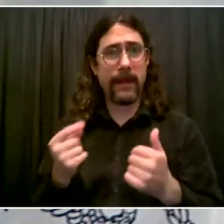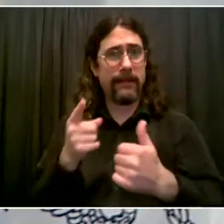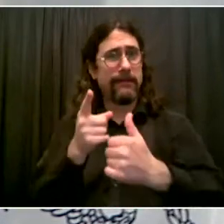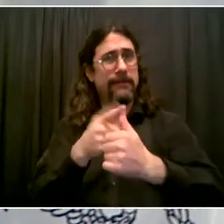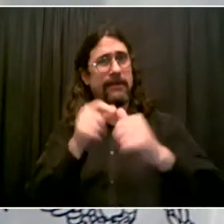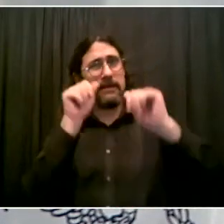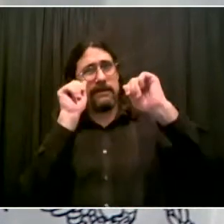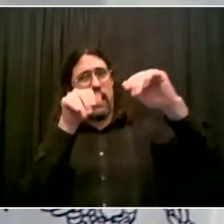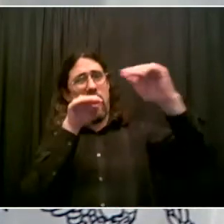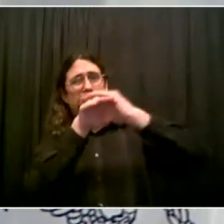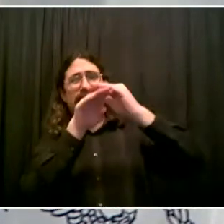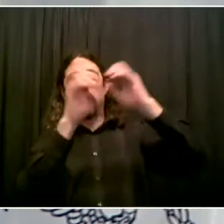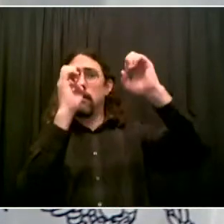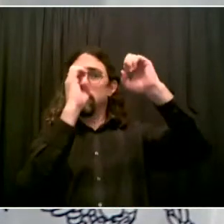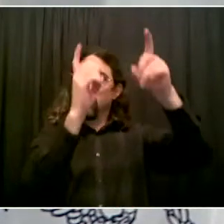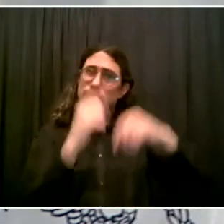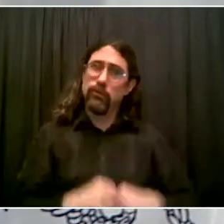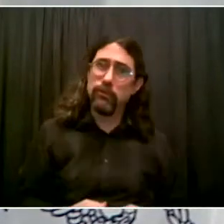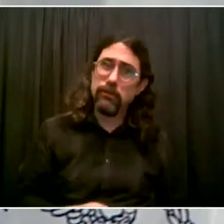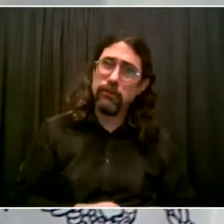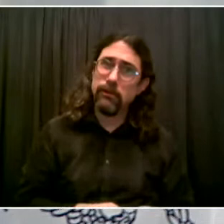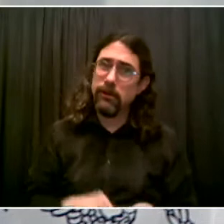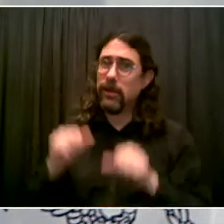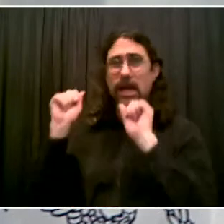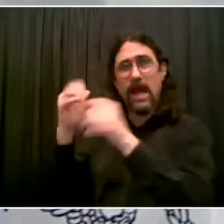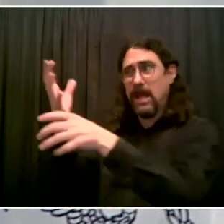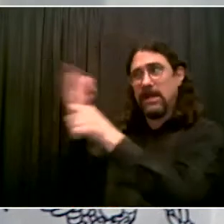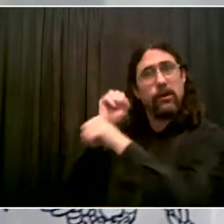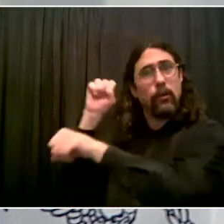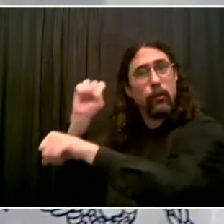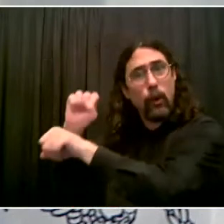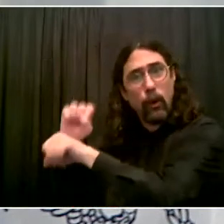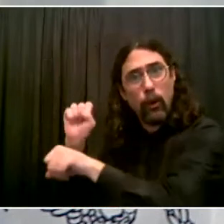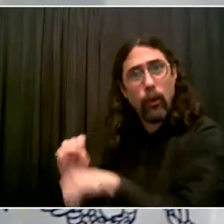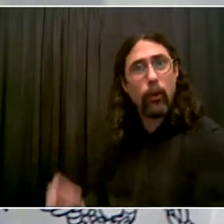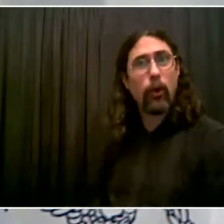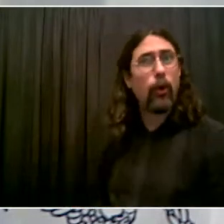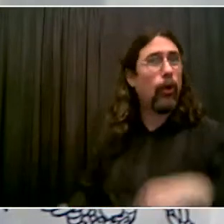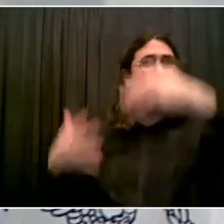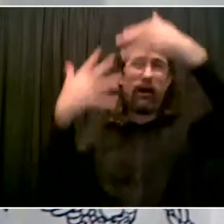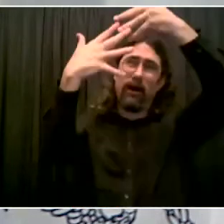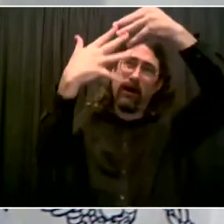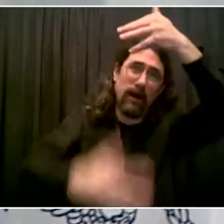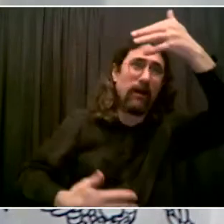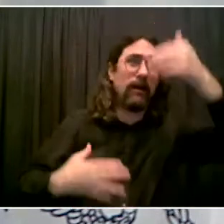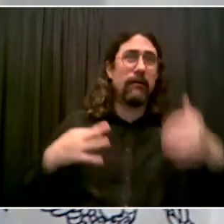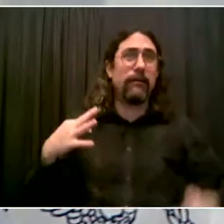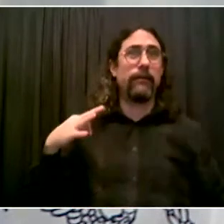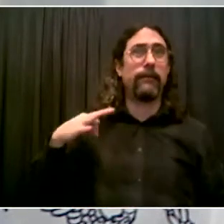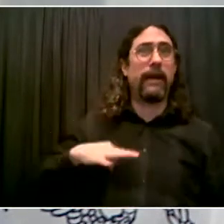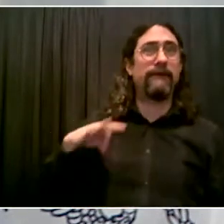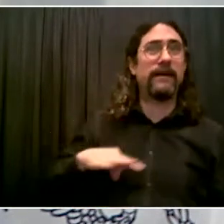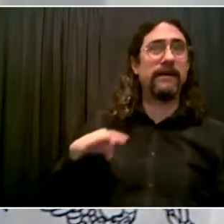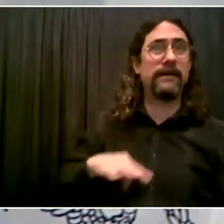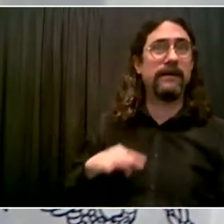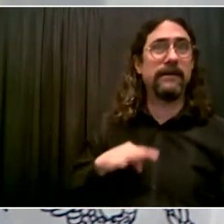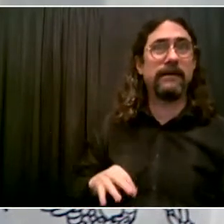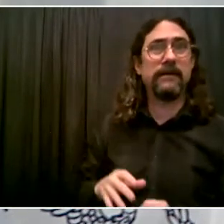FOR KIDS, JOBS,